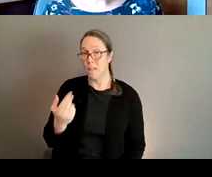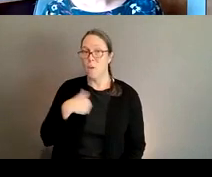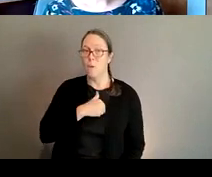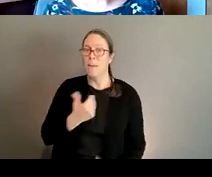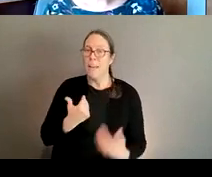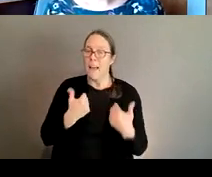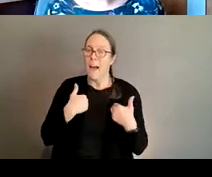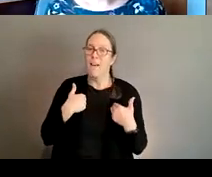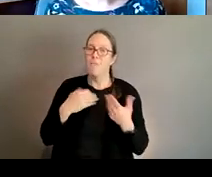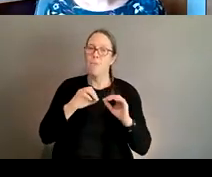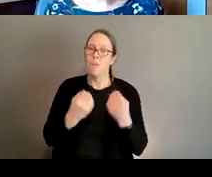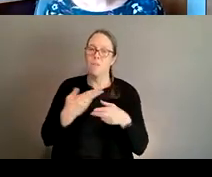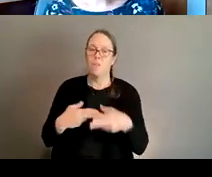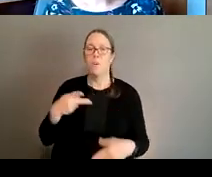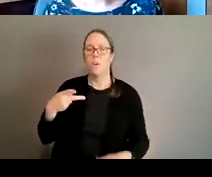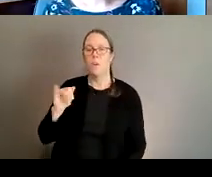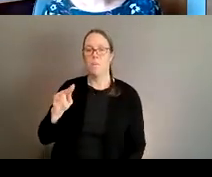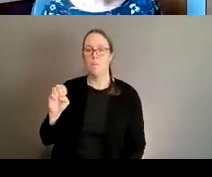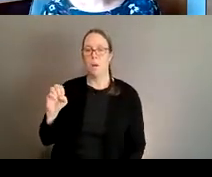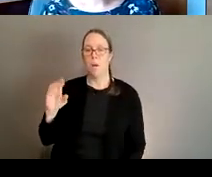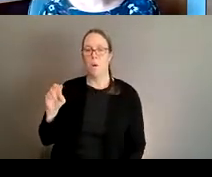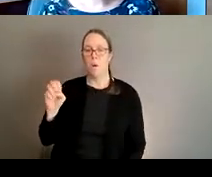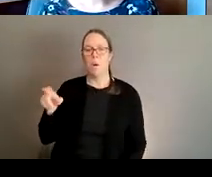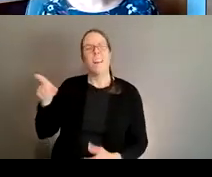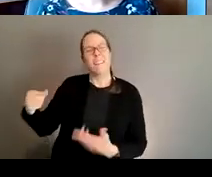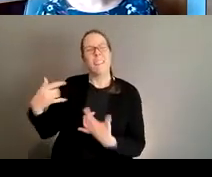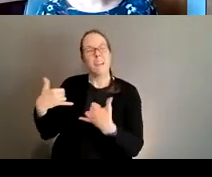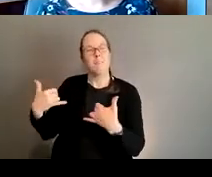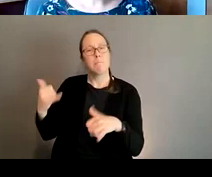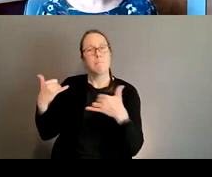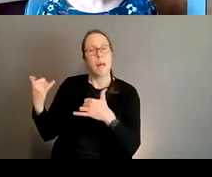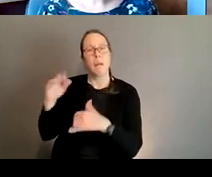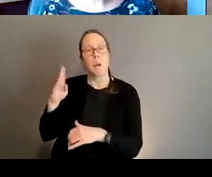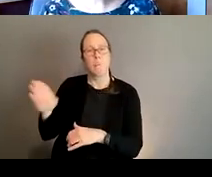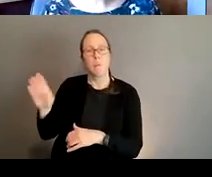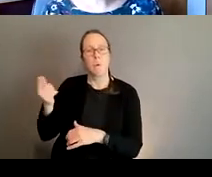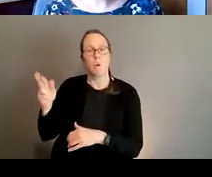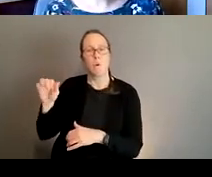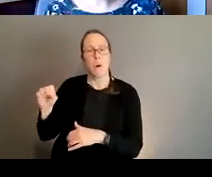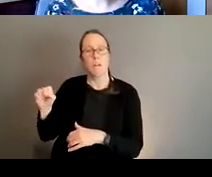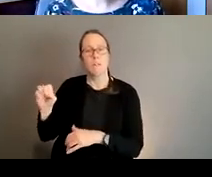and they produce bluegrass or roots music concerts that are really, really wonderful.